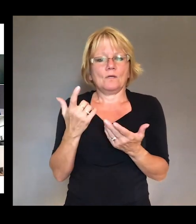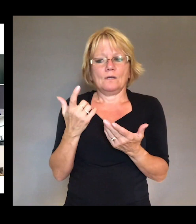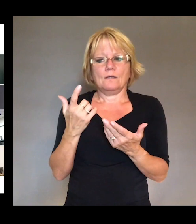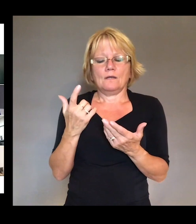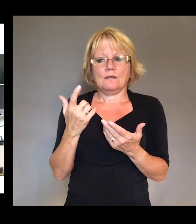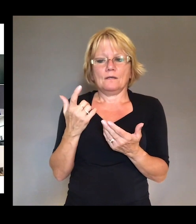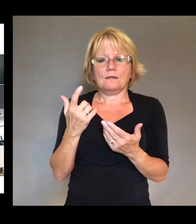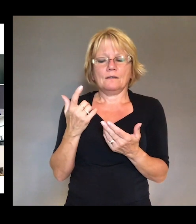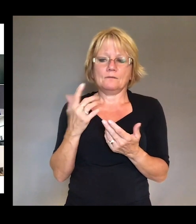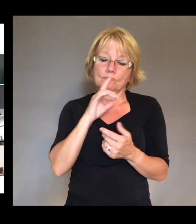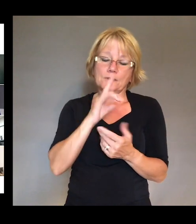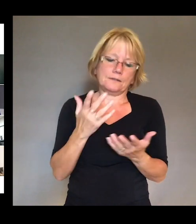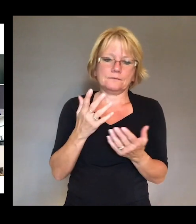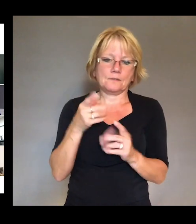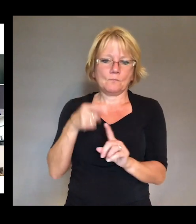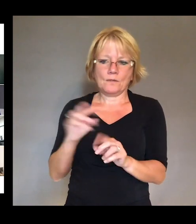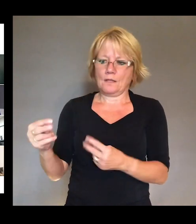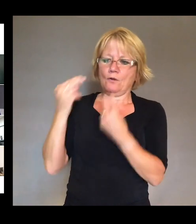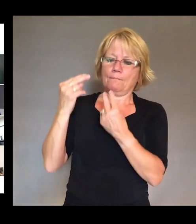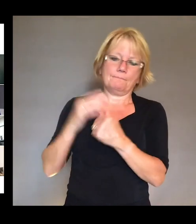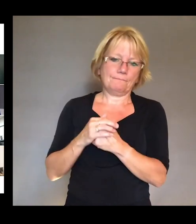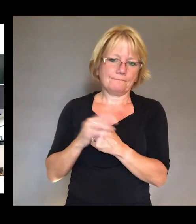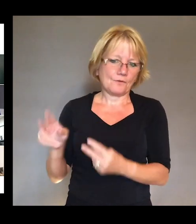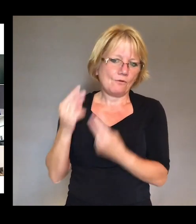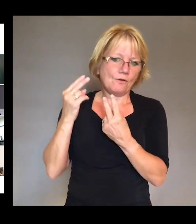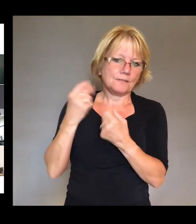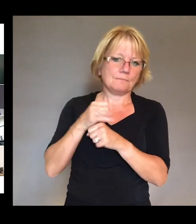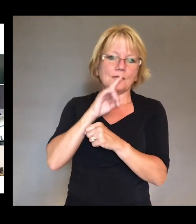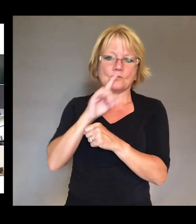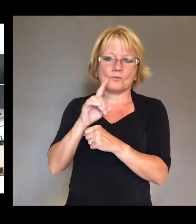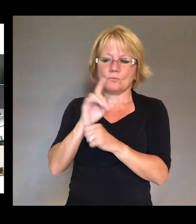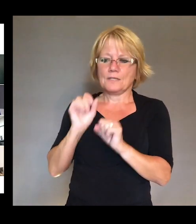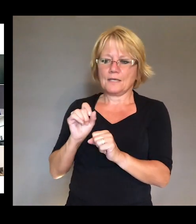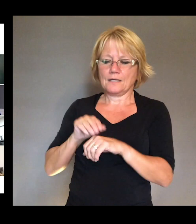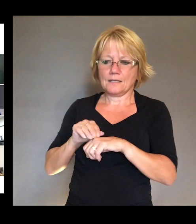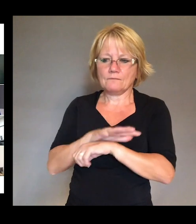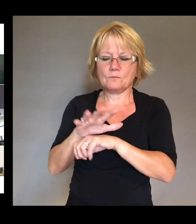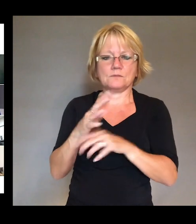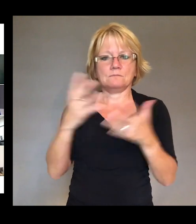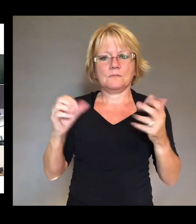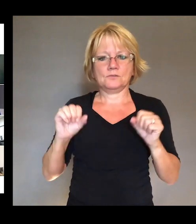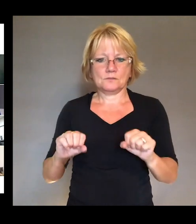people that they look up to us plain and simple. And because they look up to us, we wanna make sure that we're able to influence